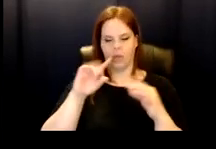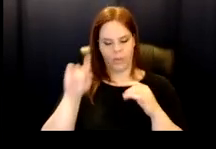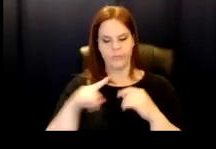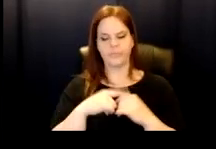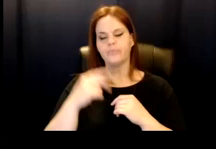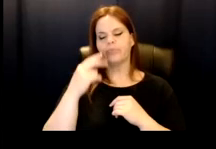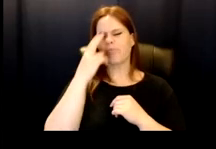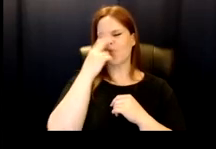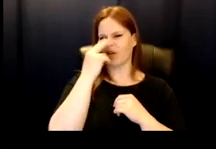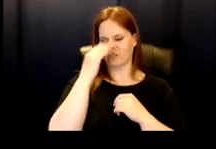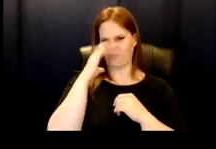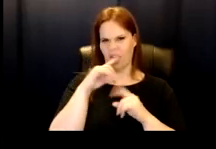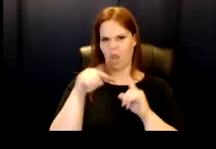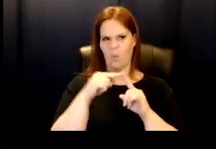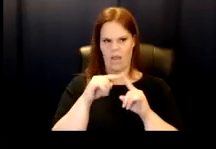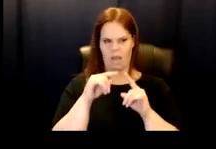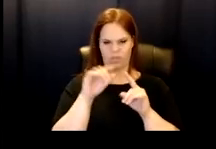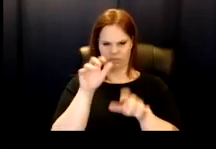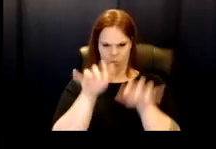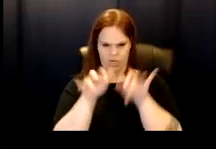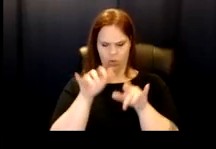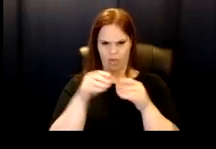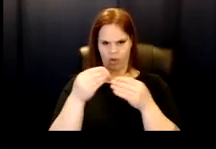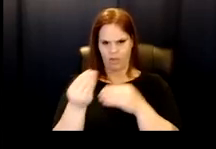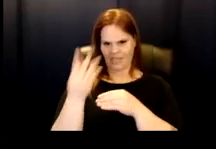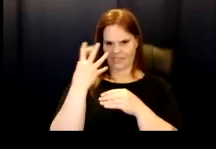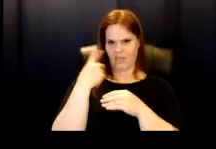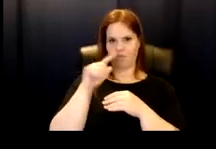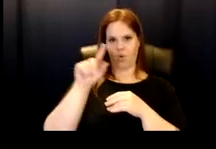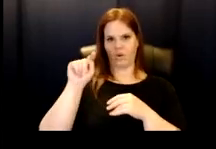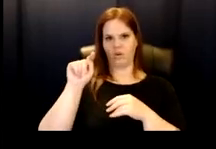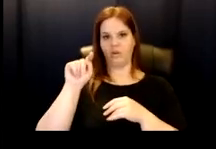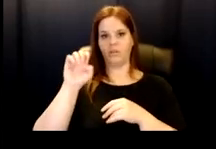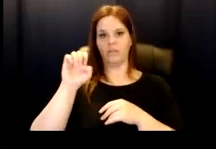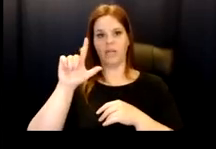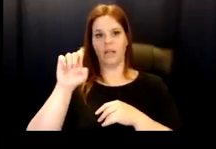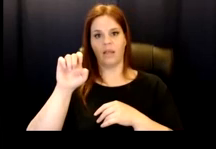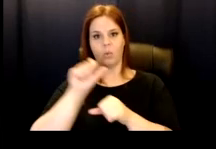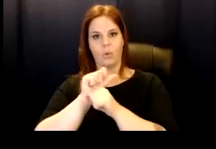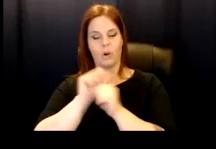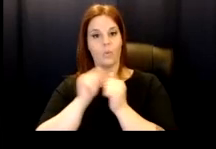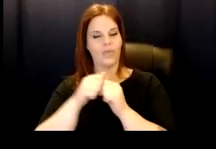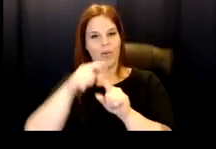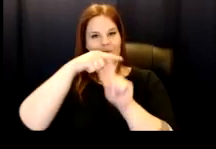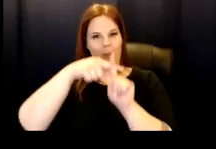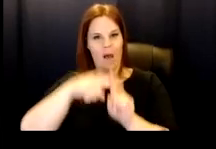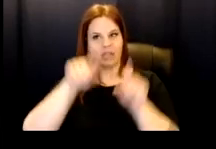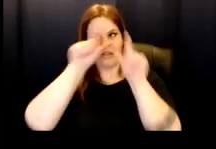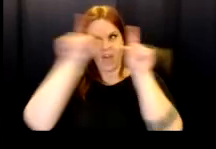this slide on telework with those positive headlines, as I read all of the all of the